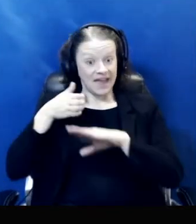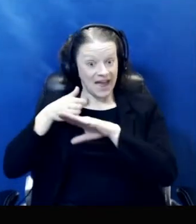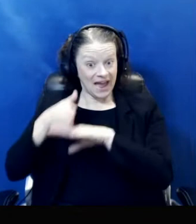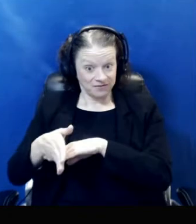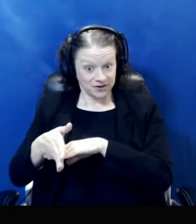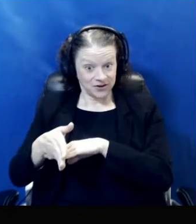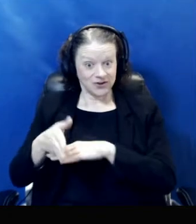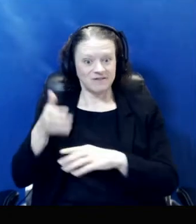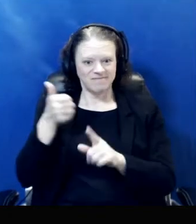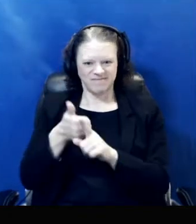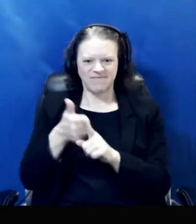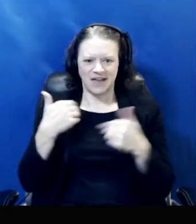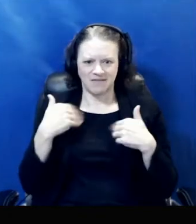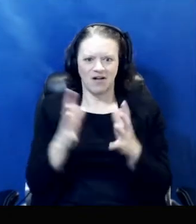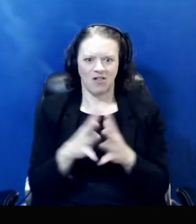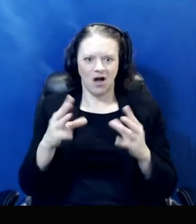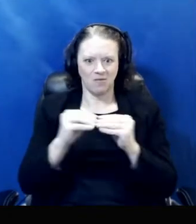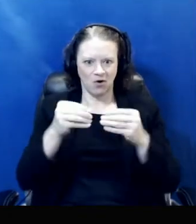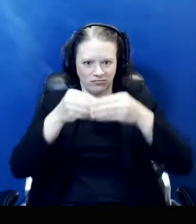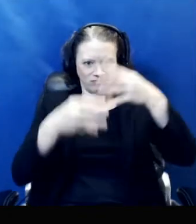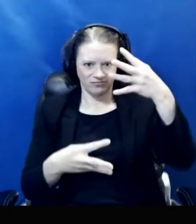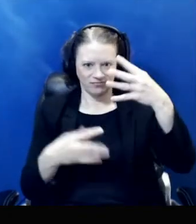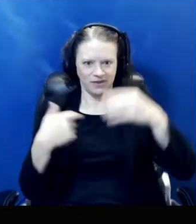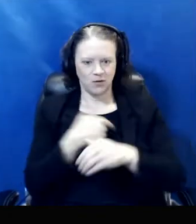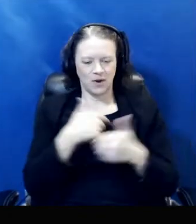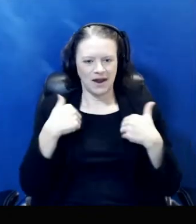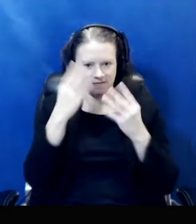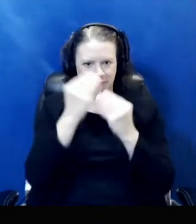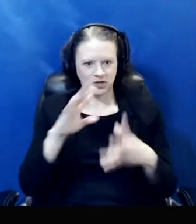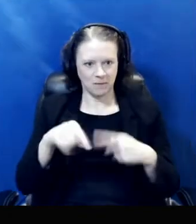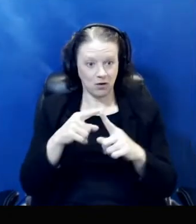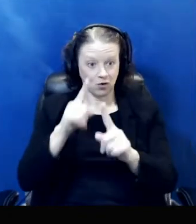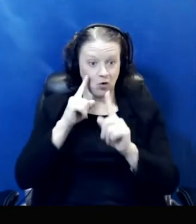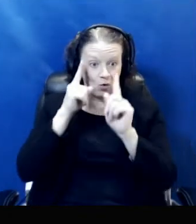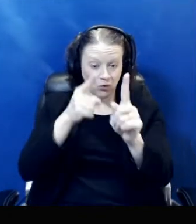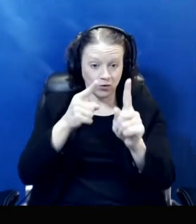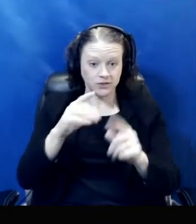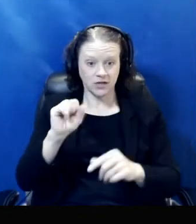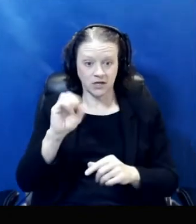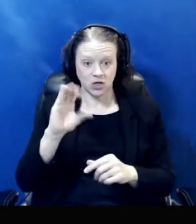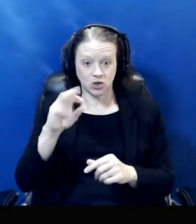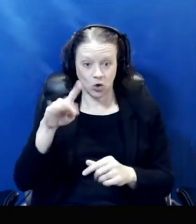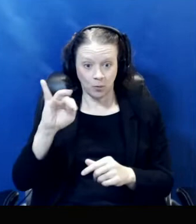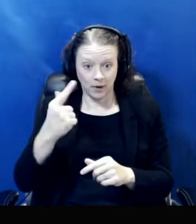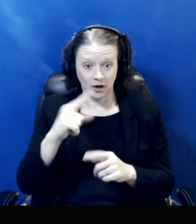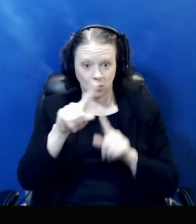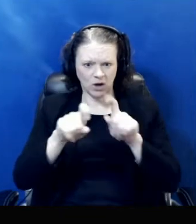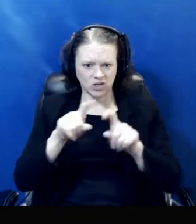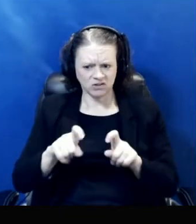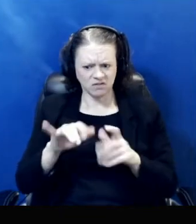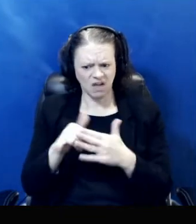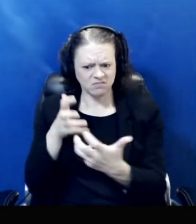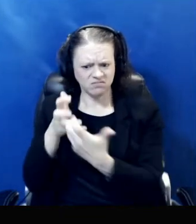scoping questions to help you figure out if it's right for you and your product, key areas and examples, so that you know what to